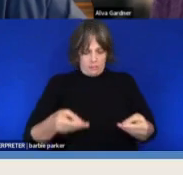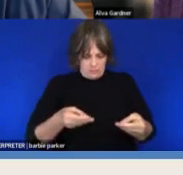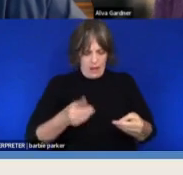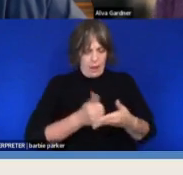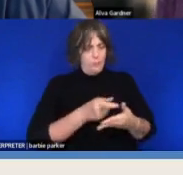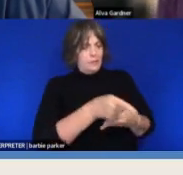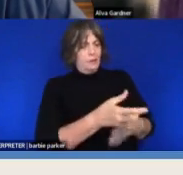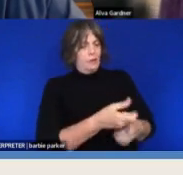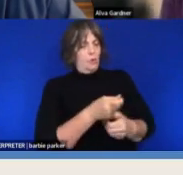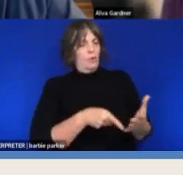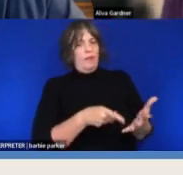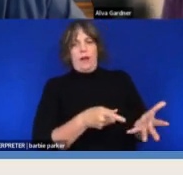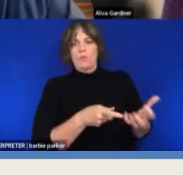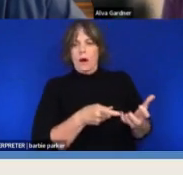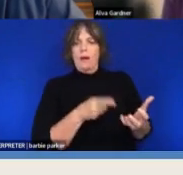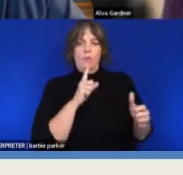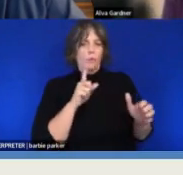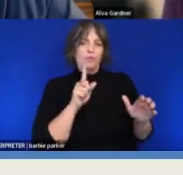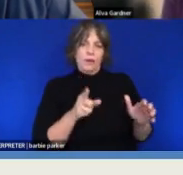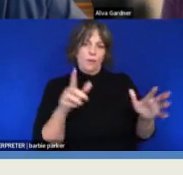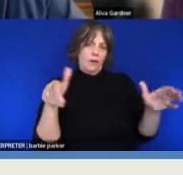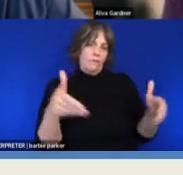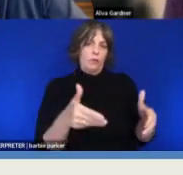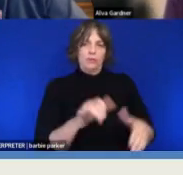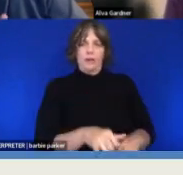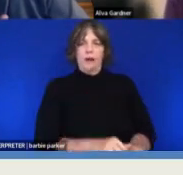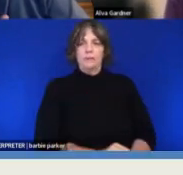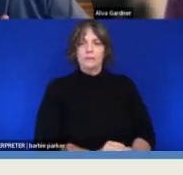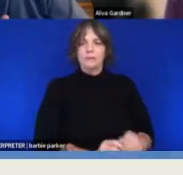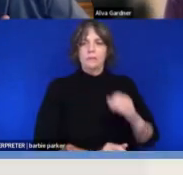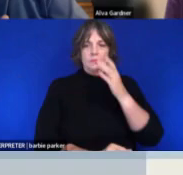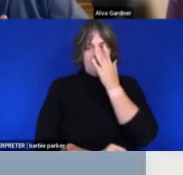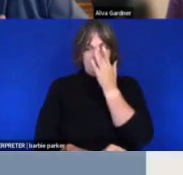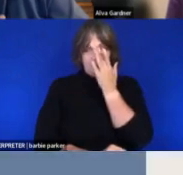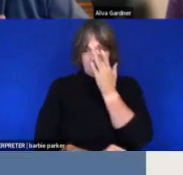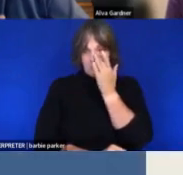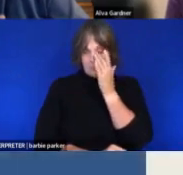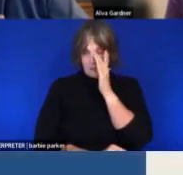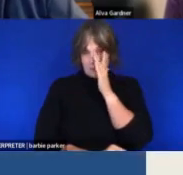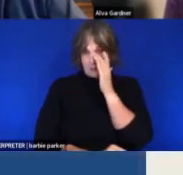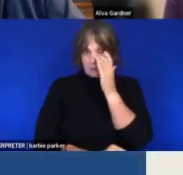That's really what we want to be focusing on, okay? Element six, okay. Alva Gardner: I just want to